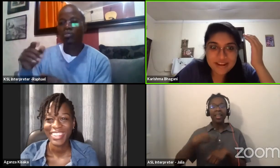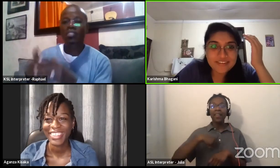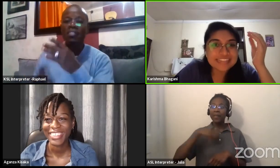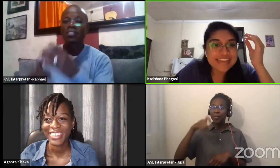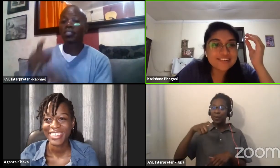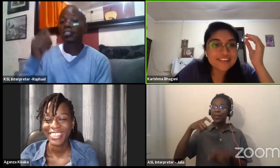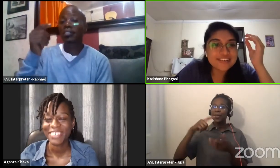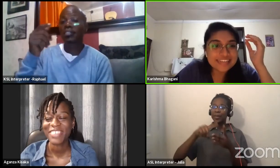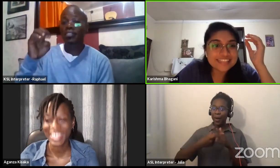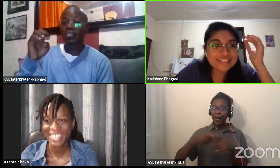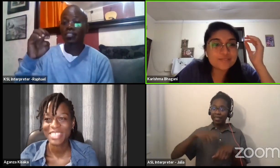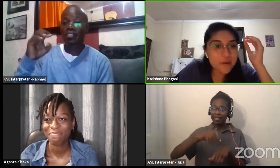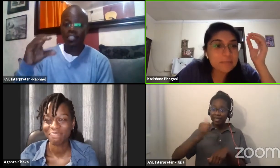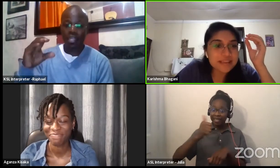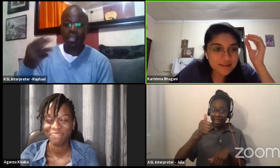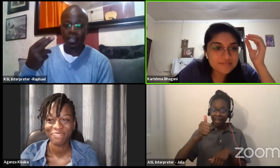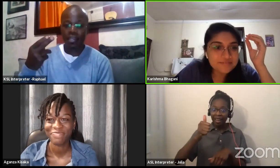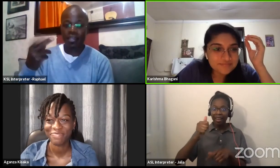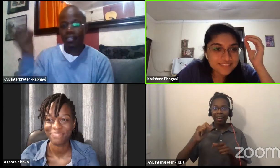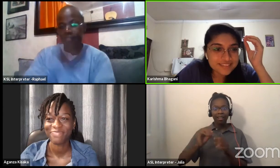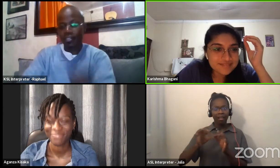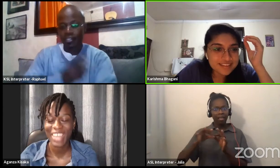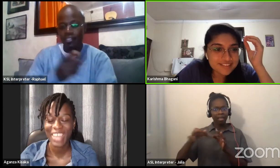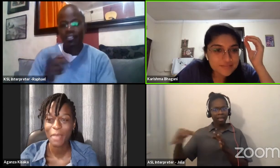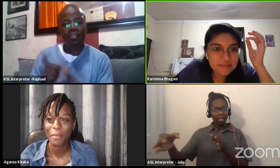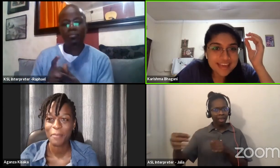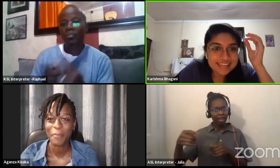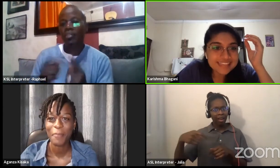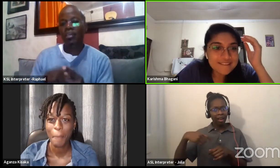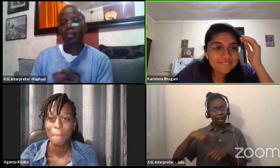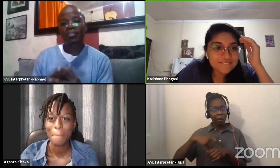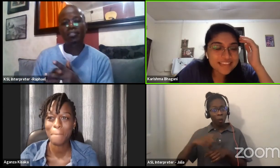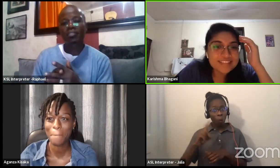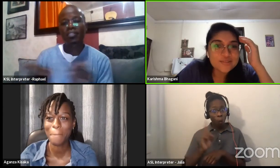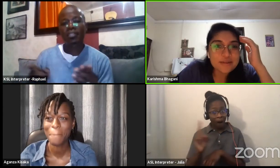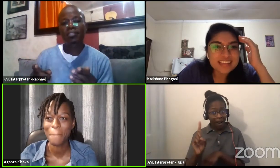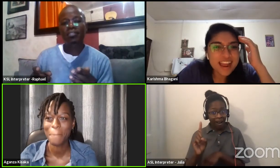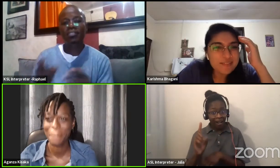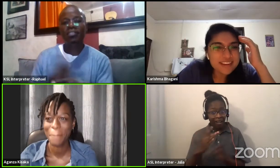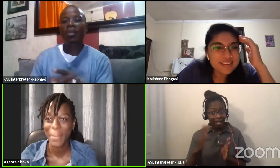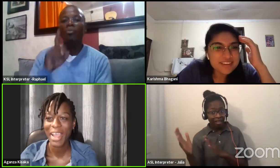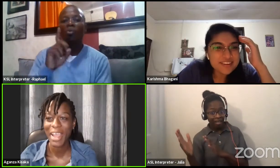and we didn't start till 1:00 pm, do you remember that? What time...